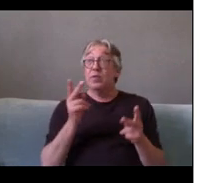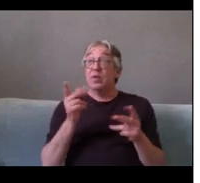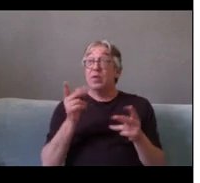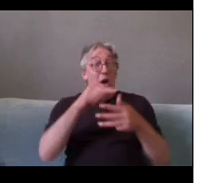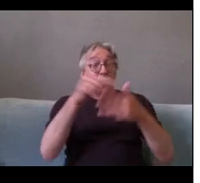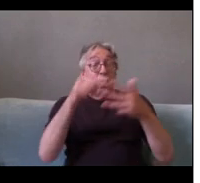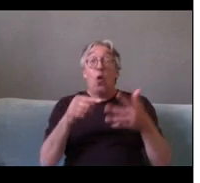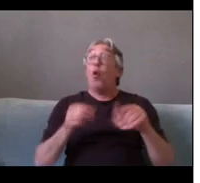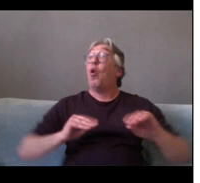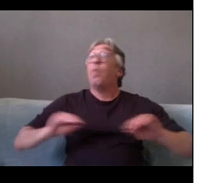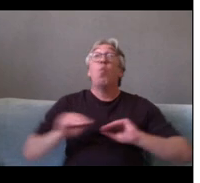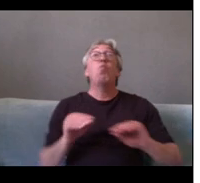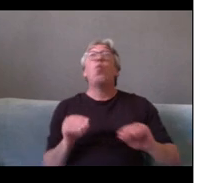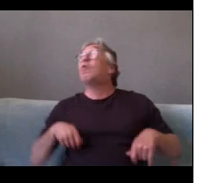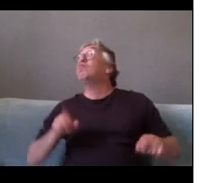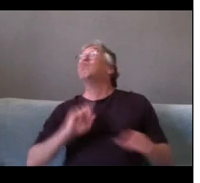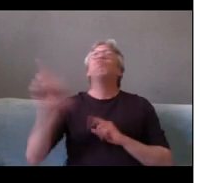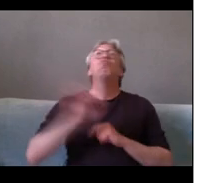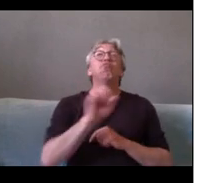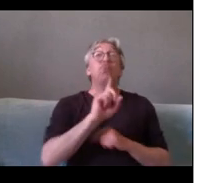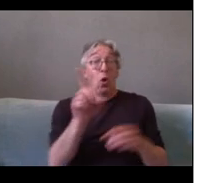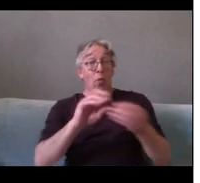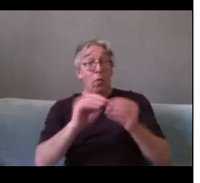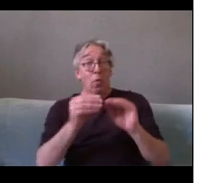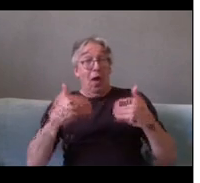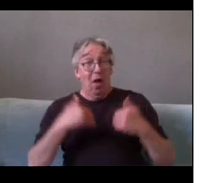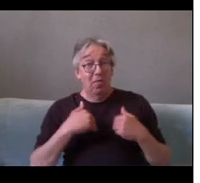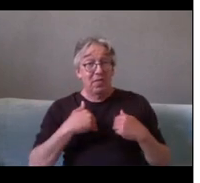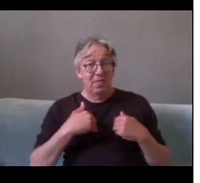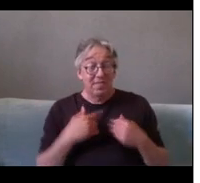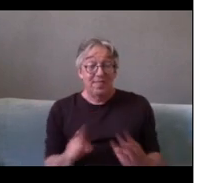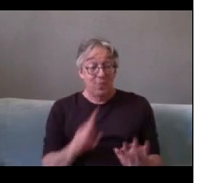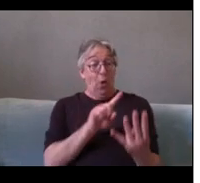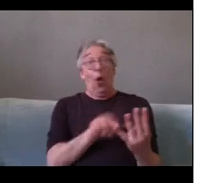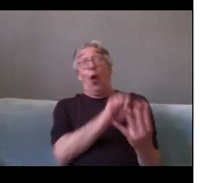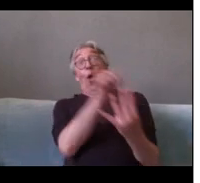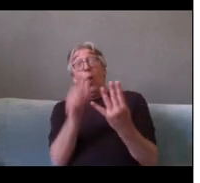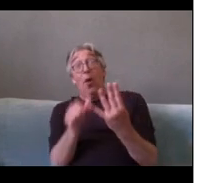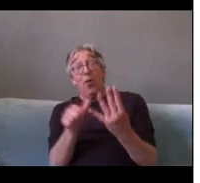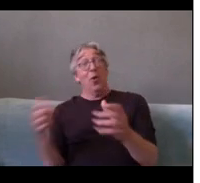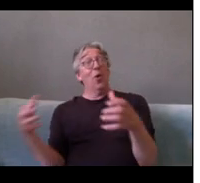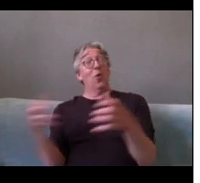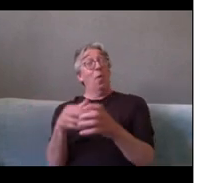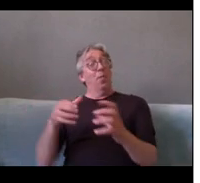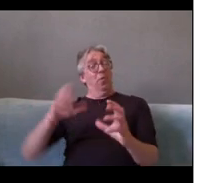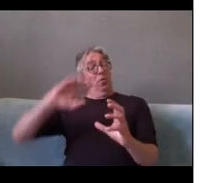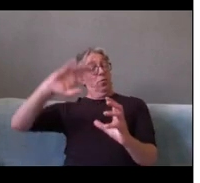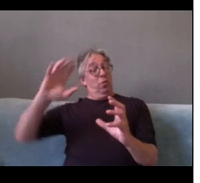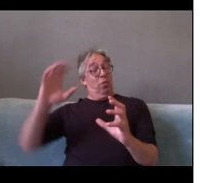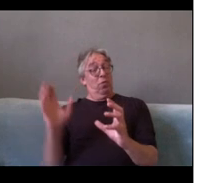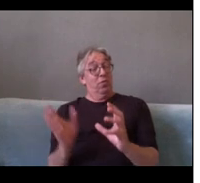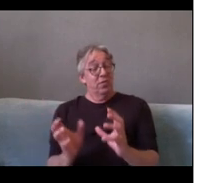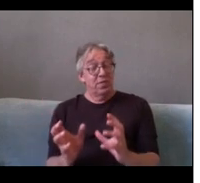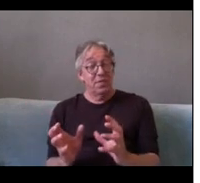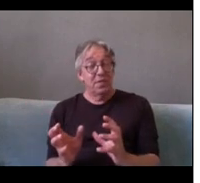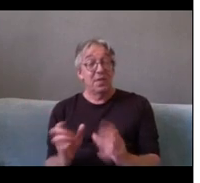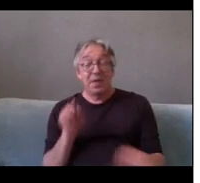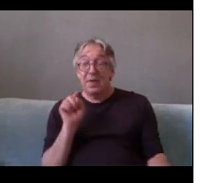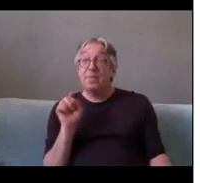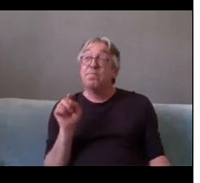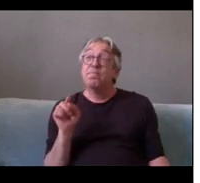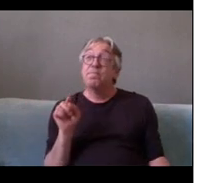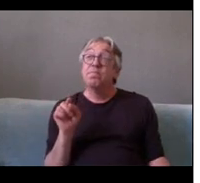There is a third group of countries that identify a limitation